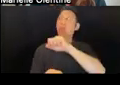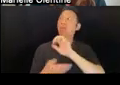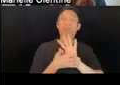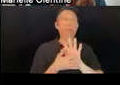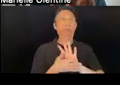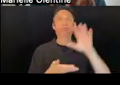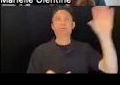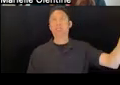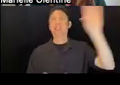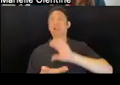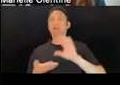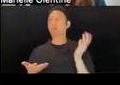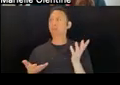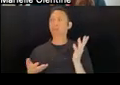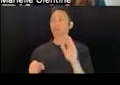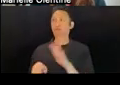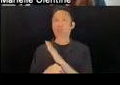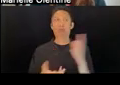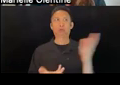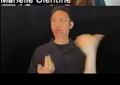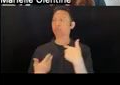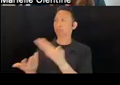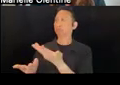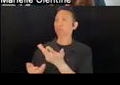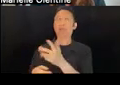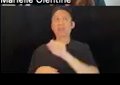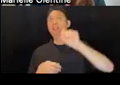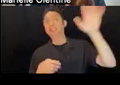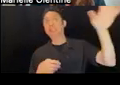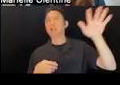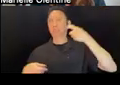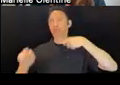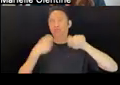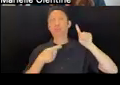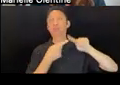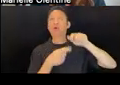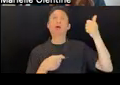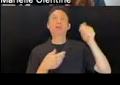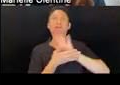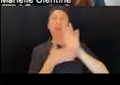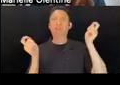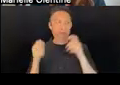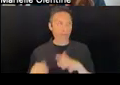they no longer work at that place anymore. You never know what they're doing next. Your funders, keep in touch with them. You never